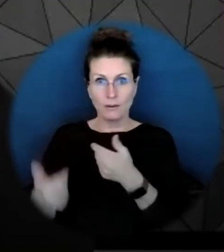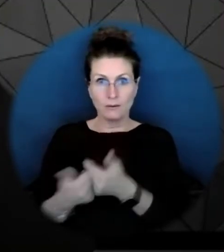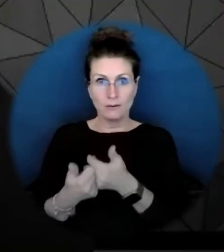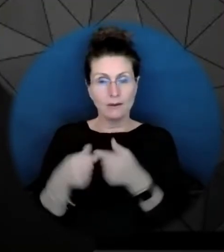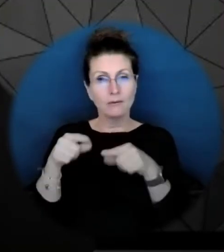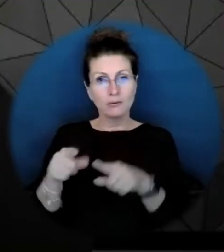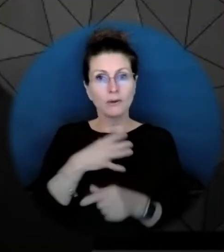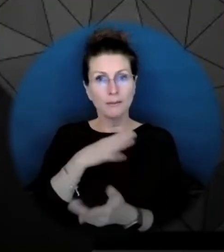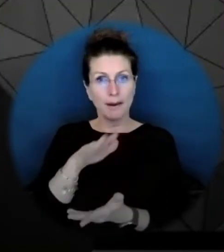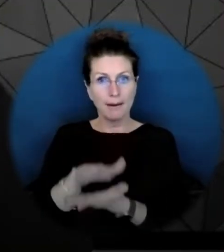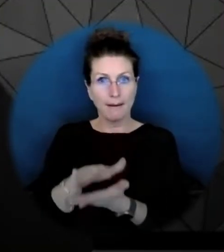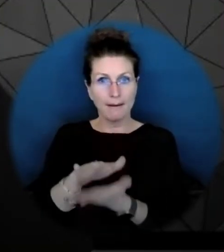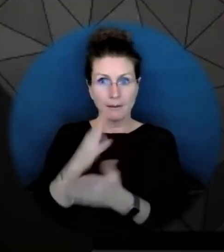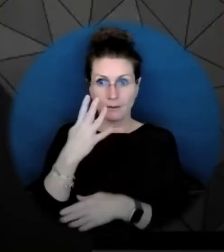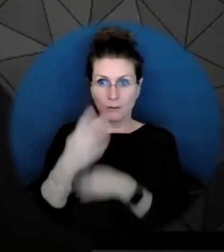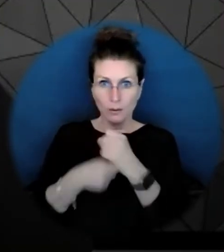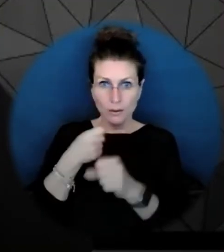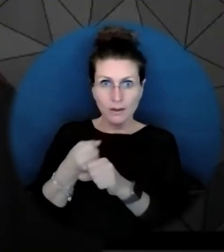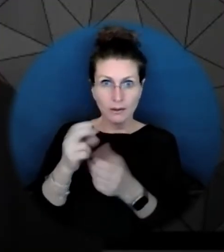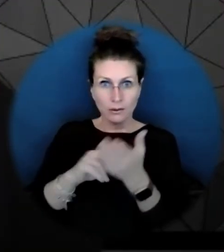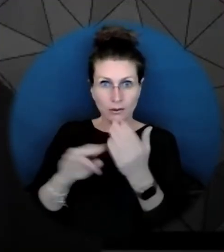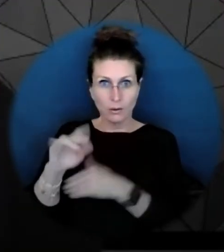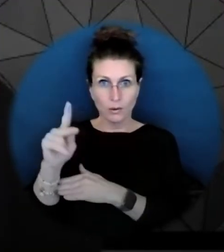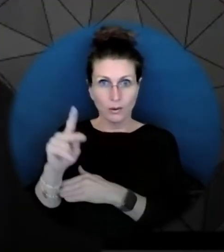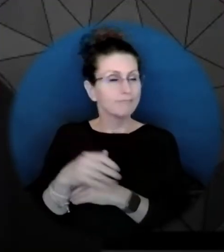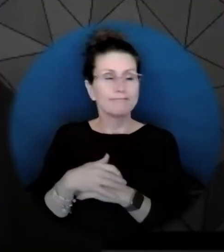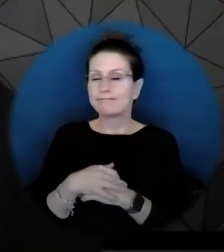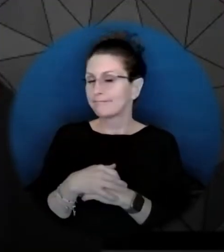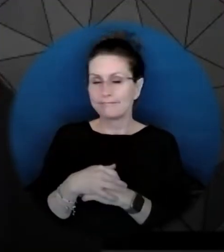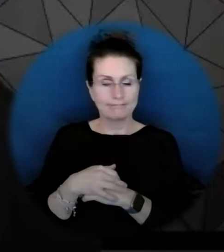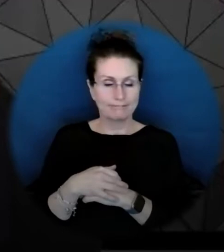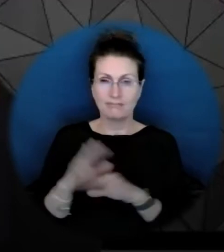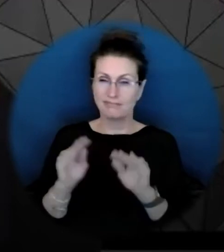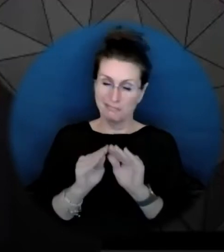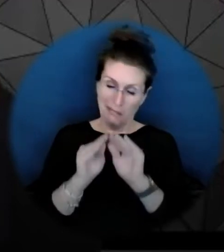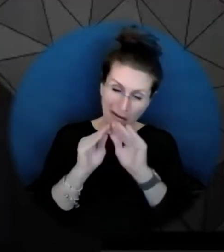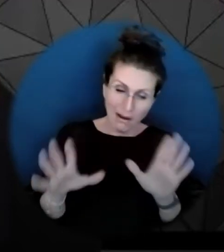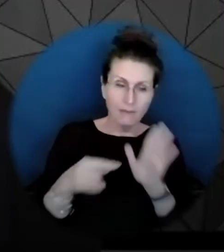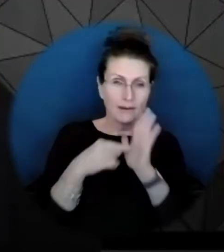that I faced during my academic journey. Through my time at school, there have been glaring examples